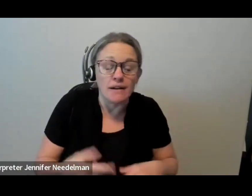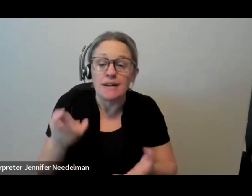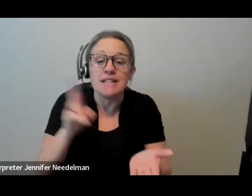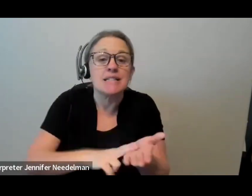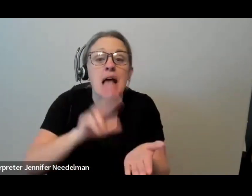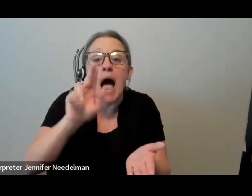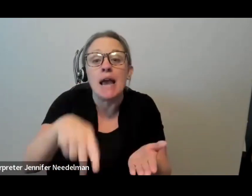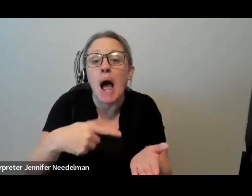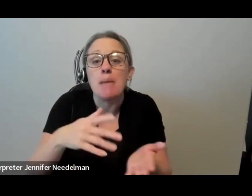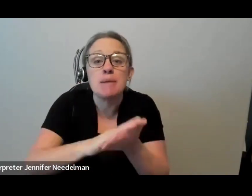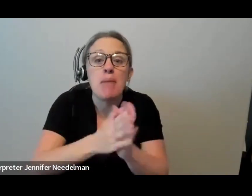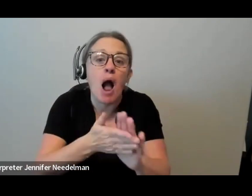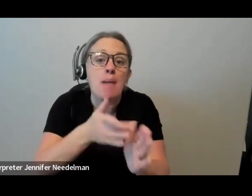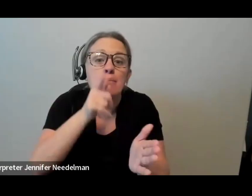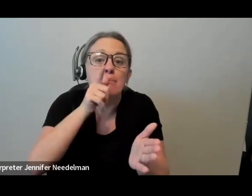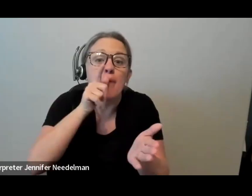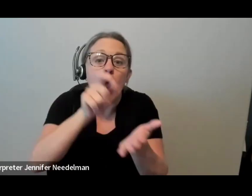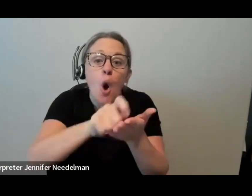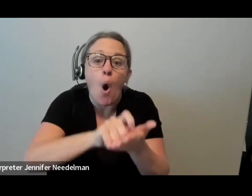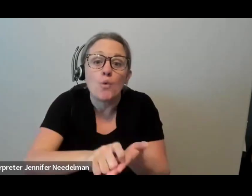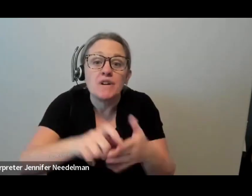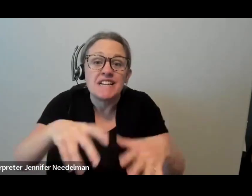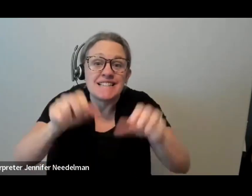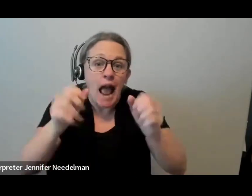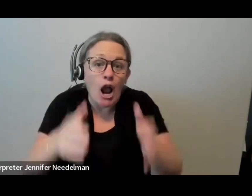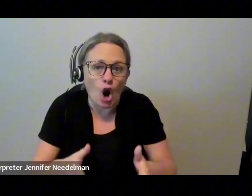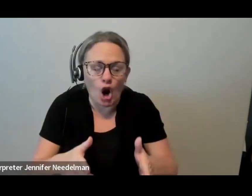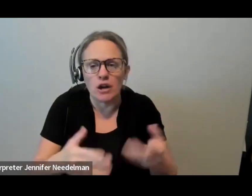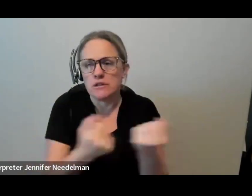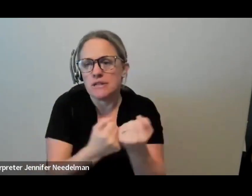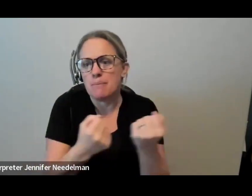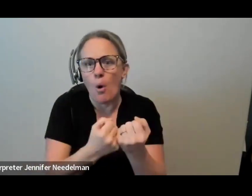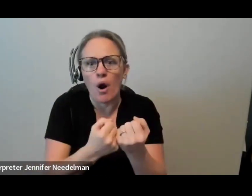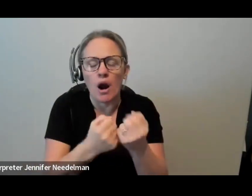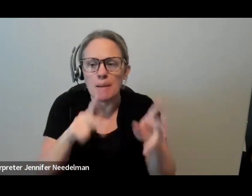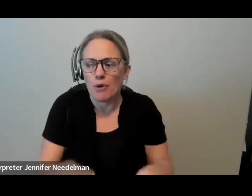note taker to support a student with a disability in the class.